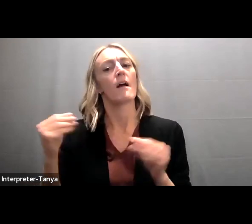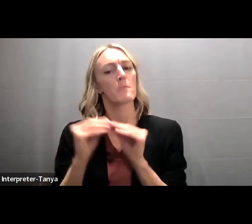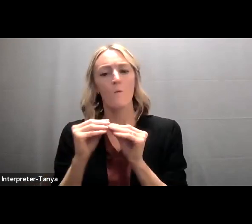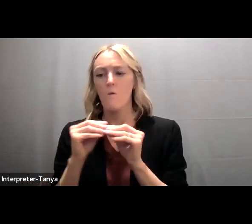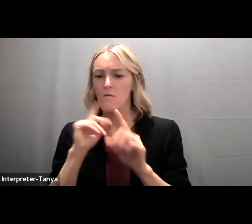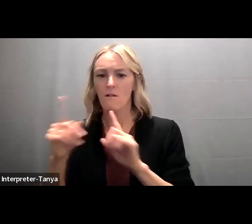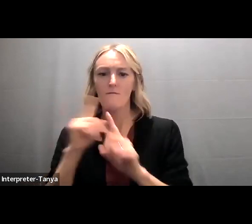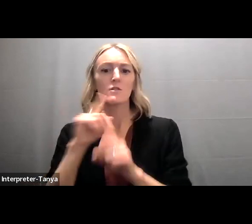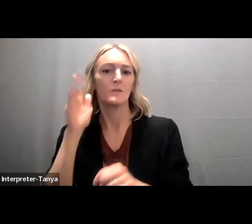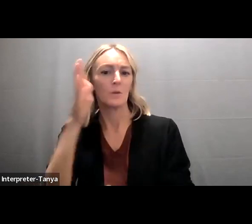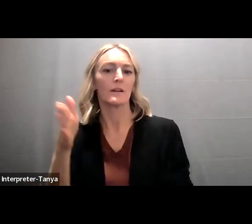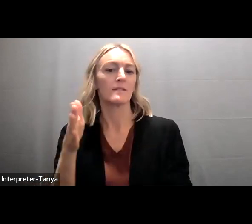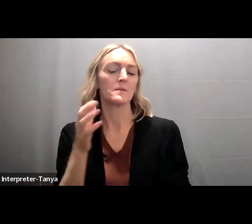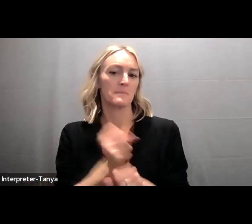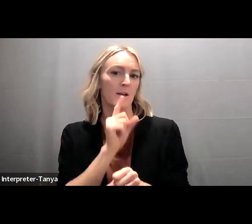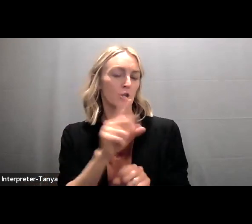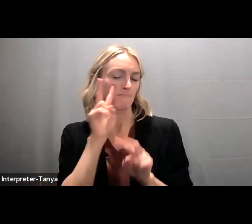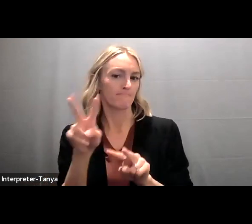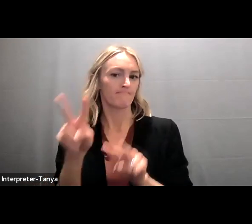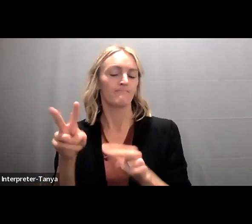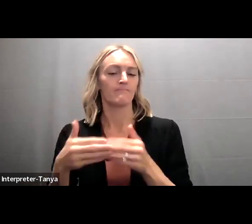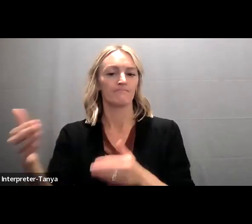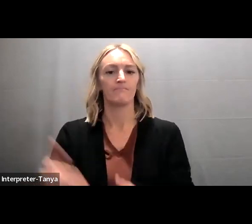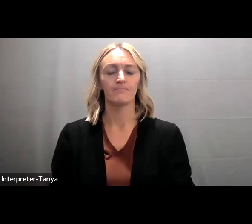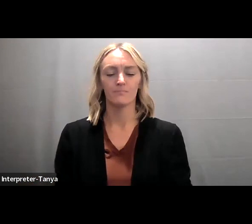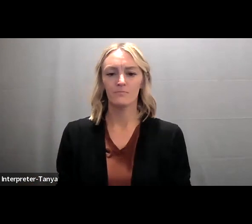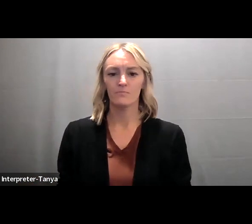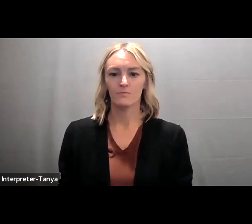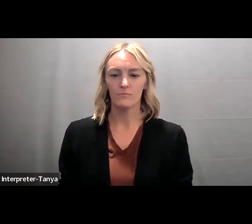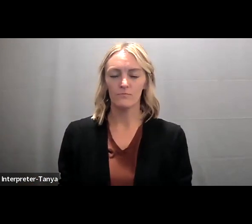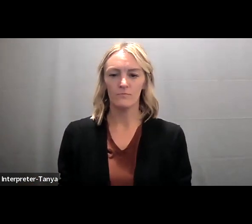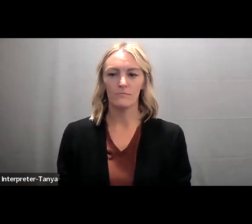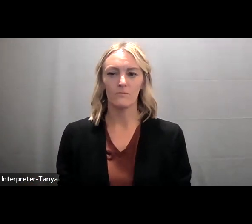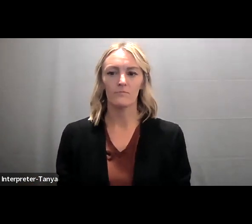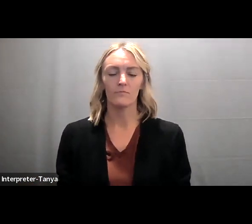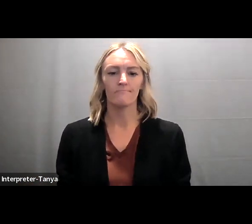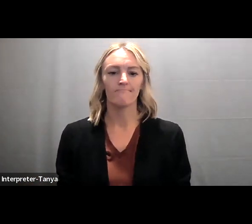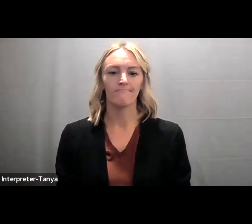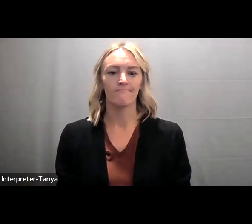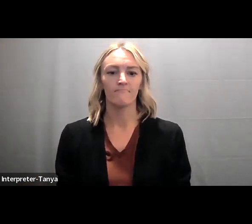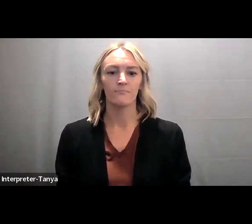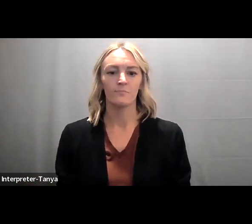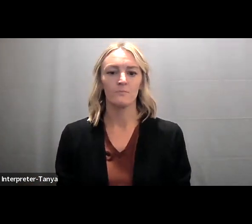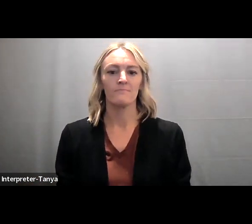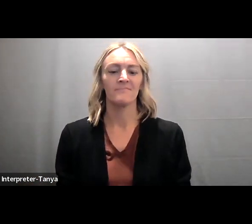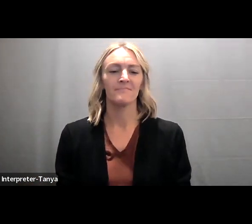work. So make sure to keep an eye out for that going forward.